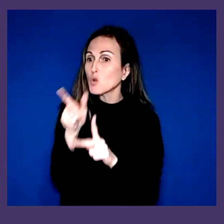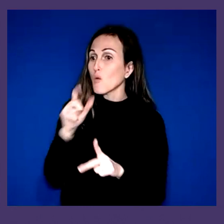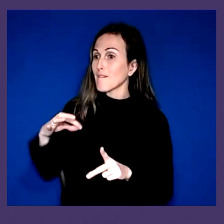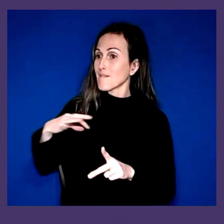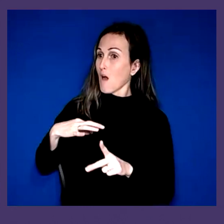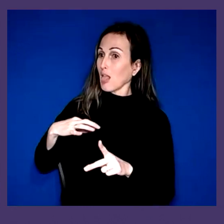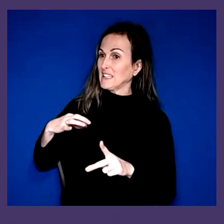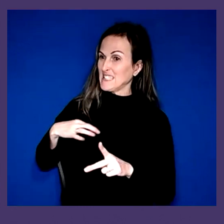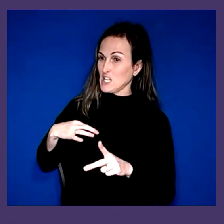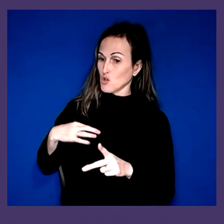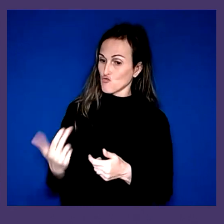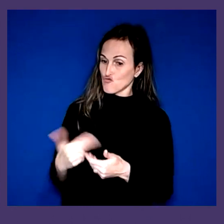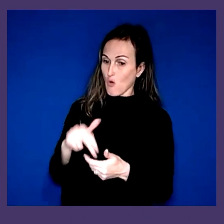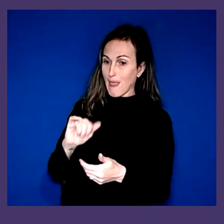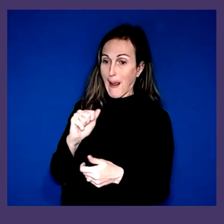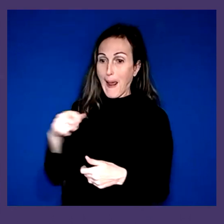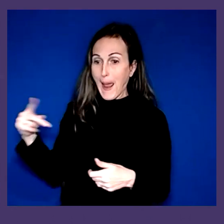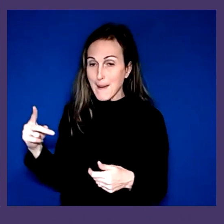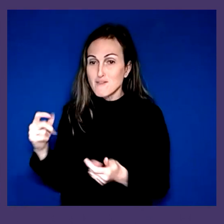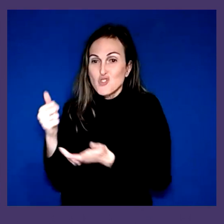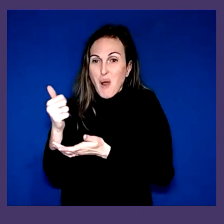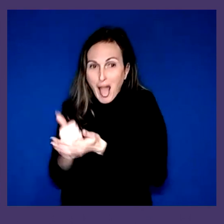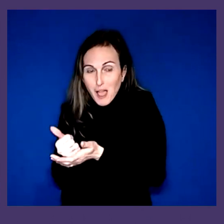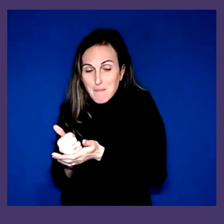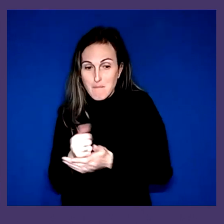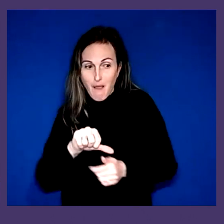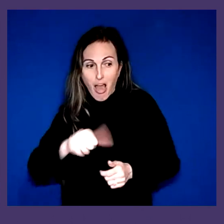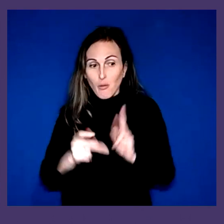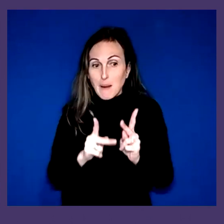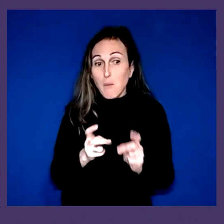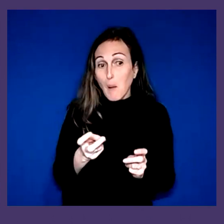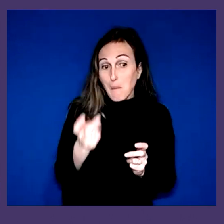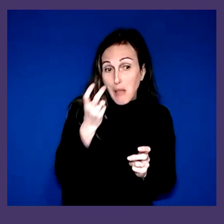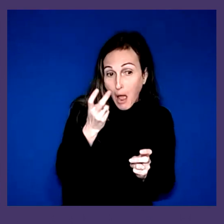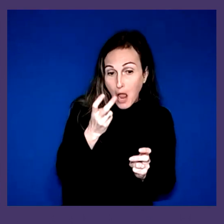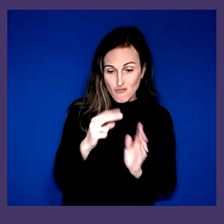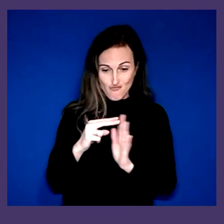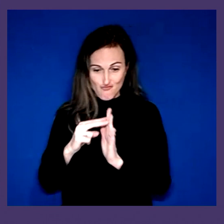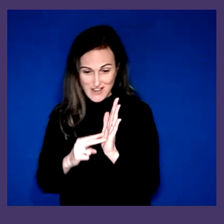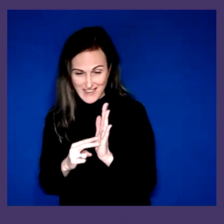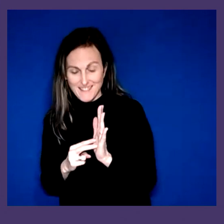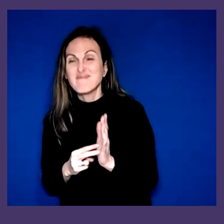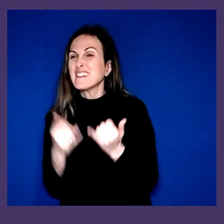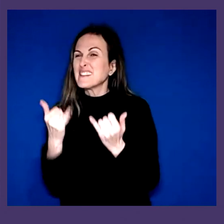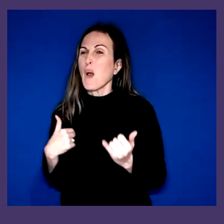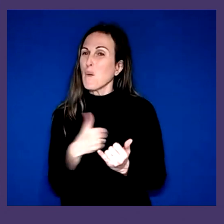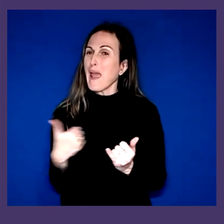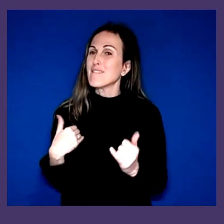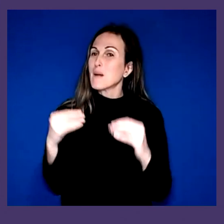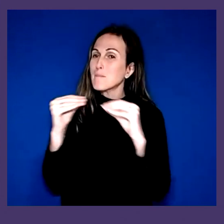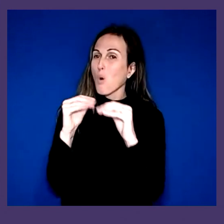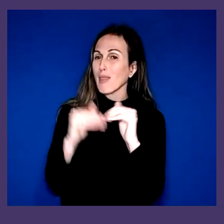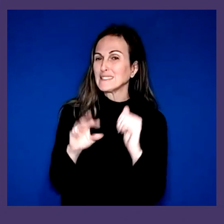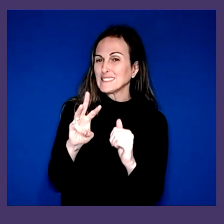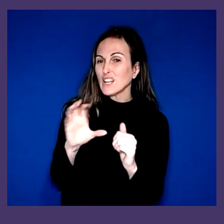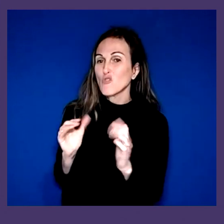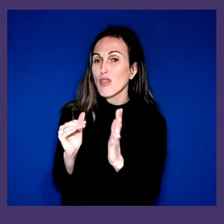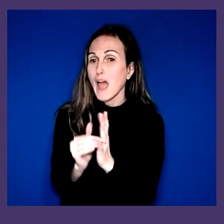Today we have over 600,000 blind and low-vision users who are supported by more than seven million volunteers.